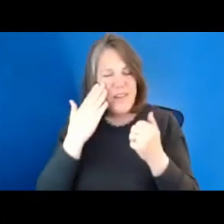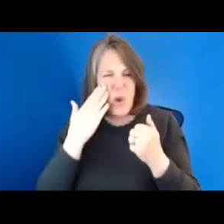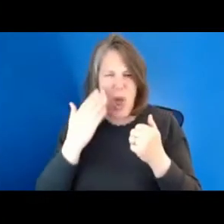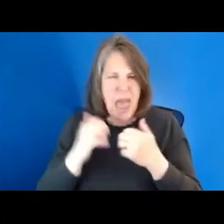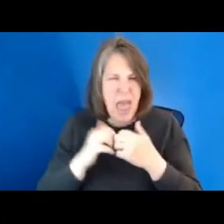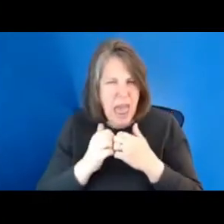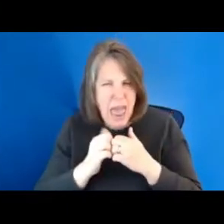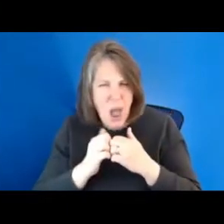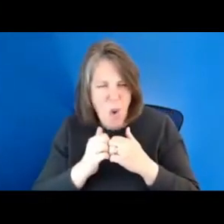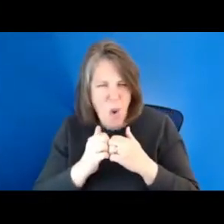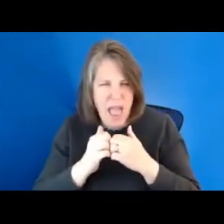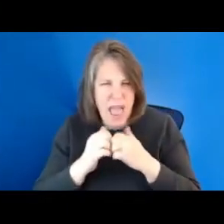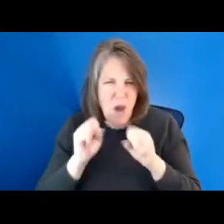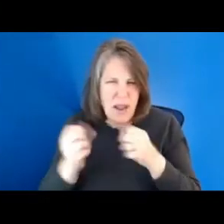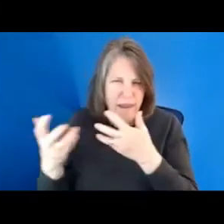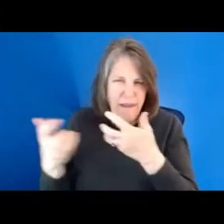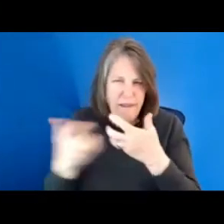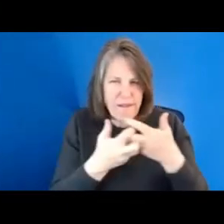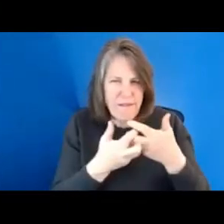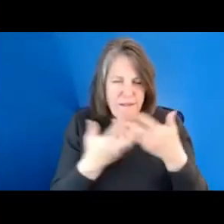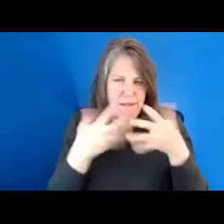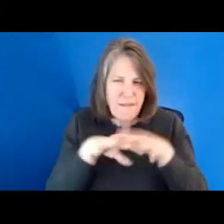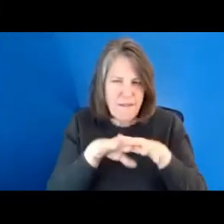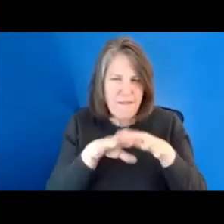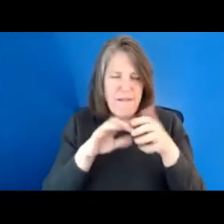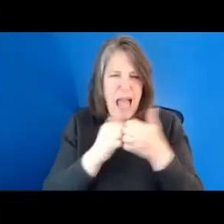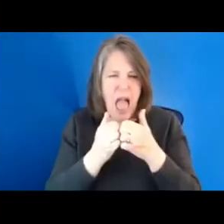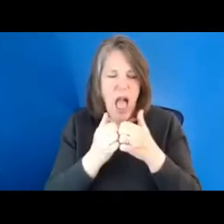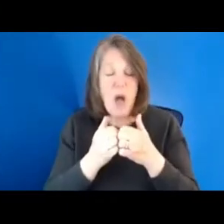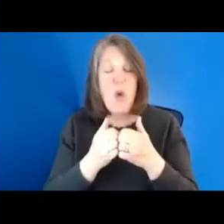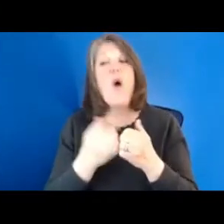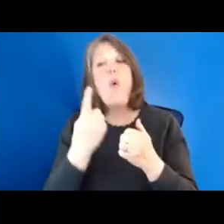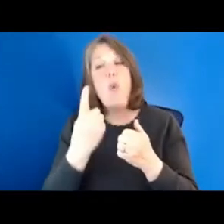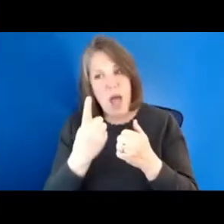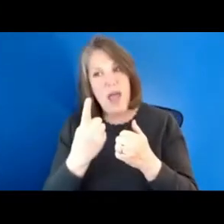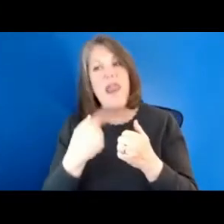can I integrate this. One is, as I mentioned, use template